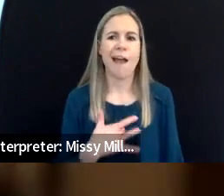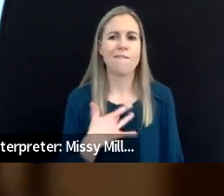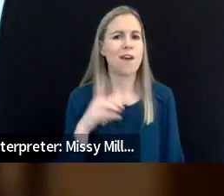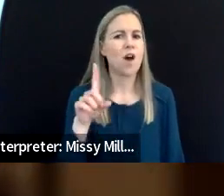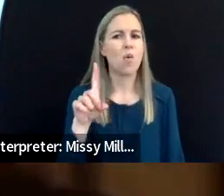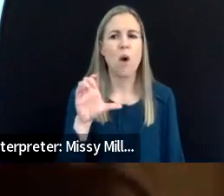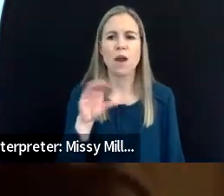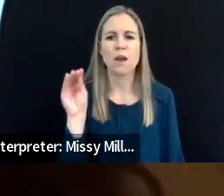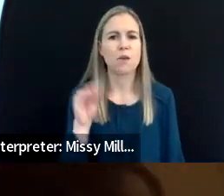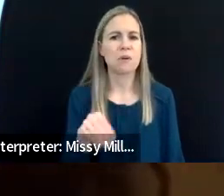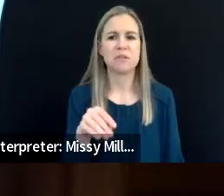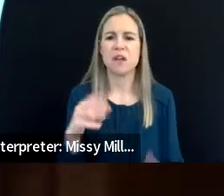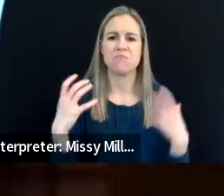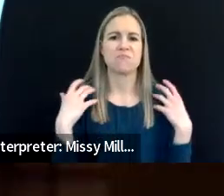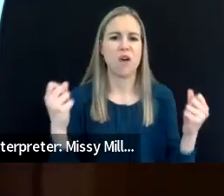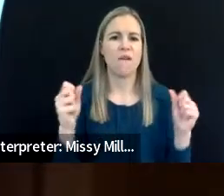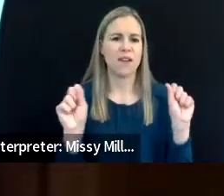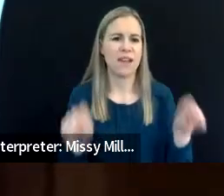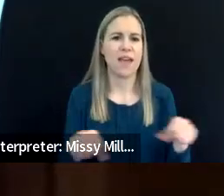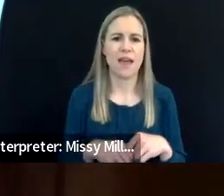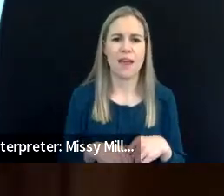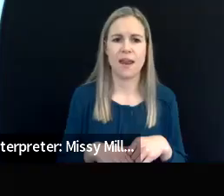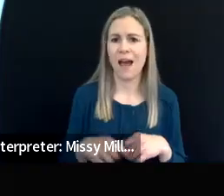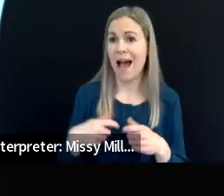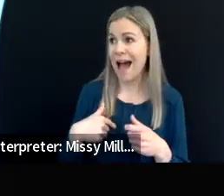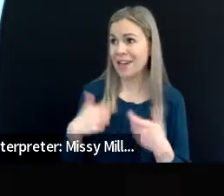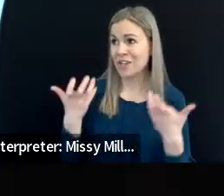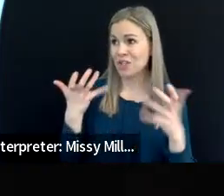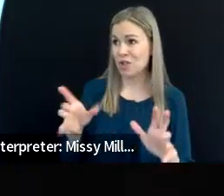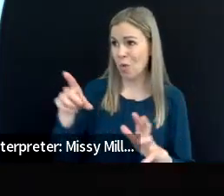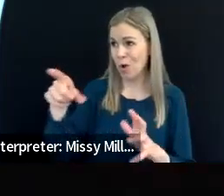I feel 100 confident. Not us. I just don't want you to die.